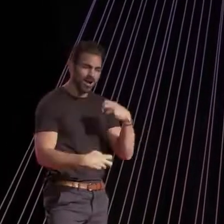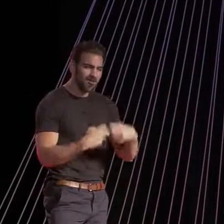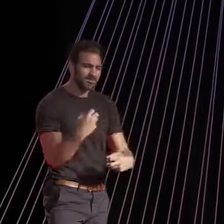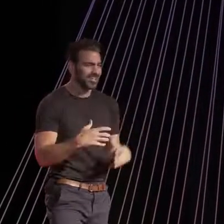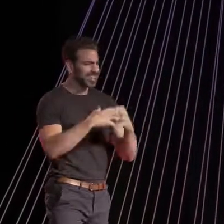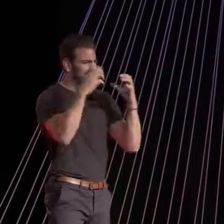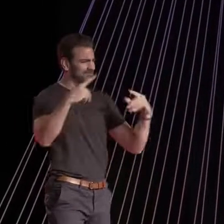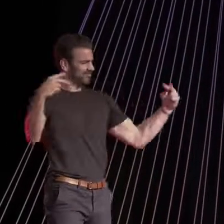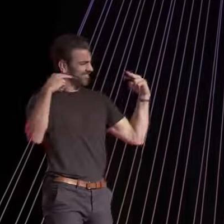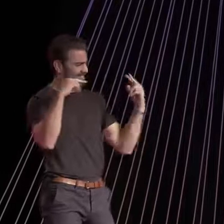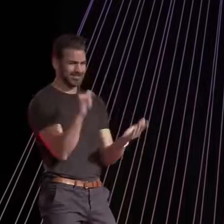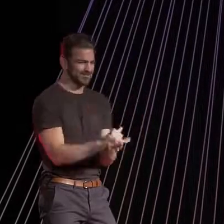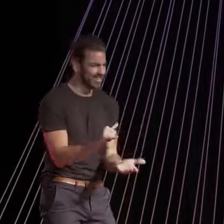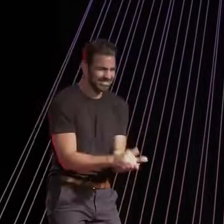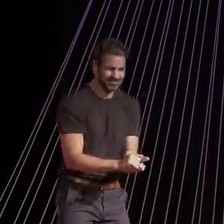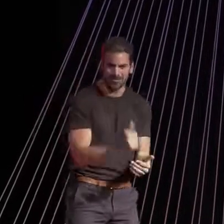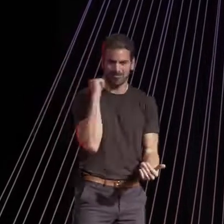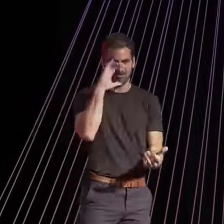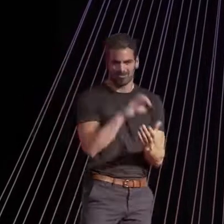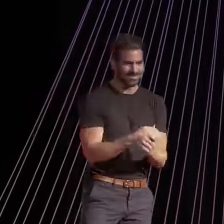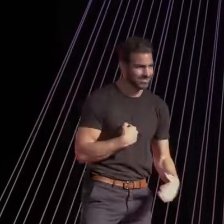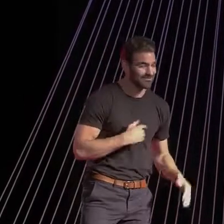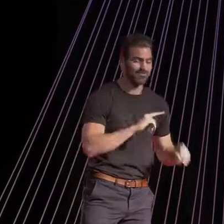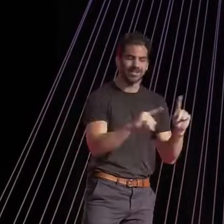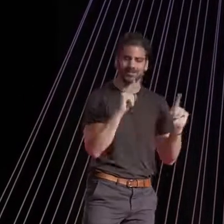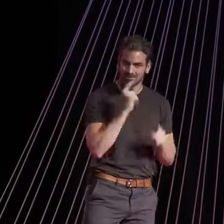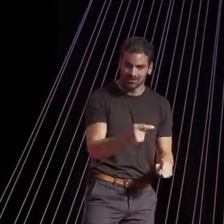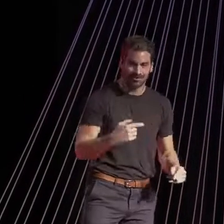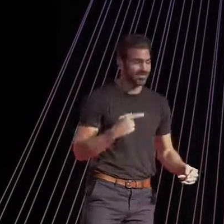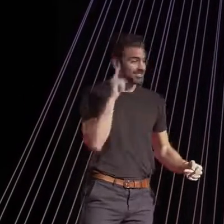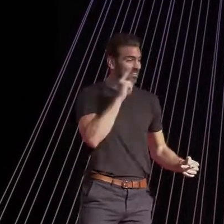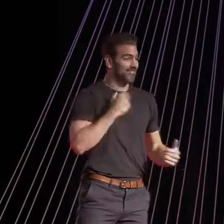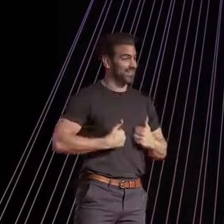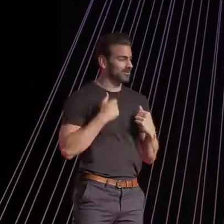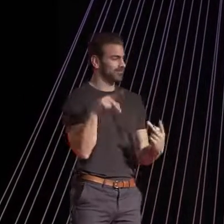i could thrive and i had no problems it was perfect for me and many people